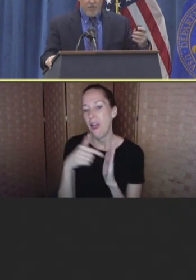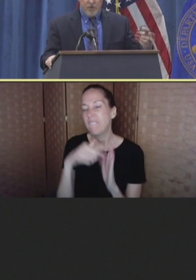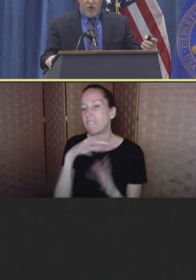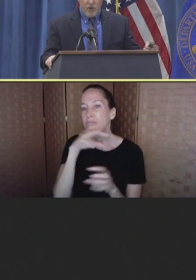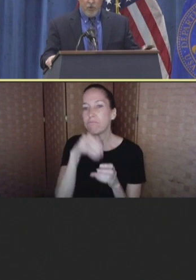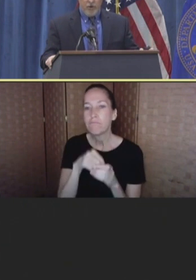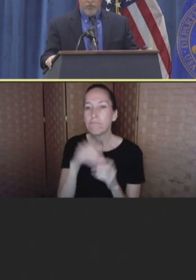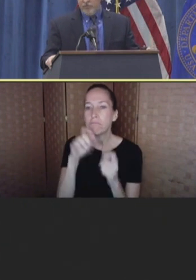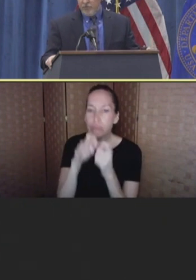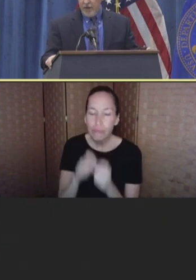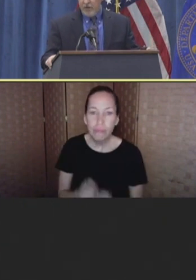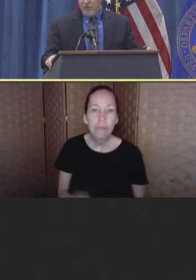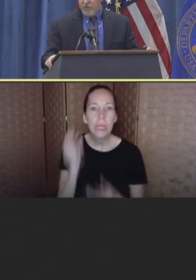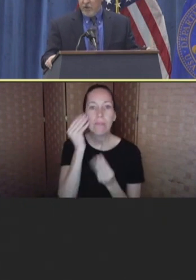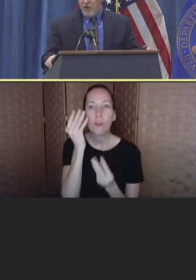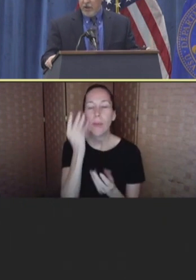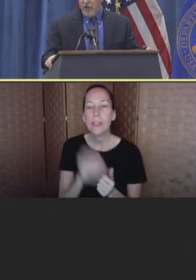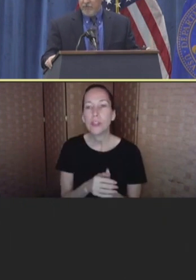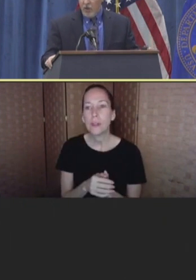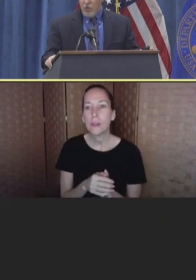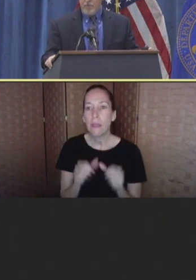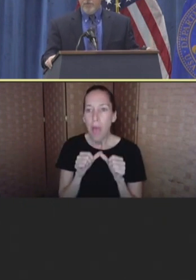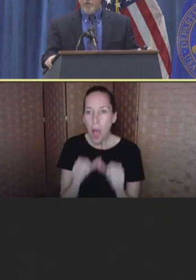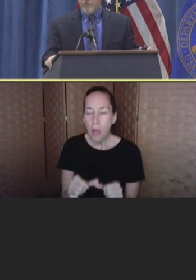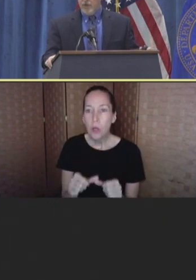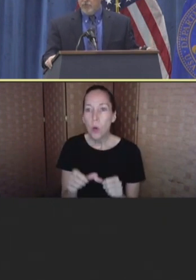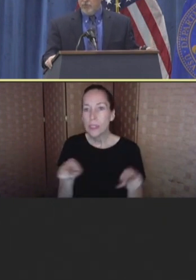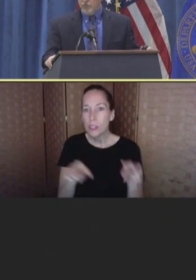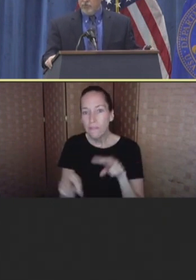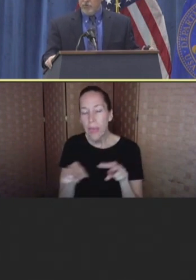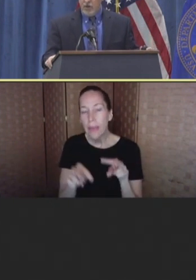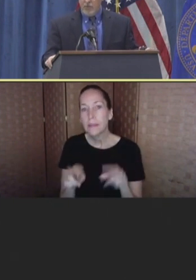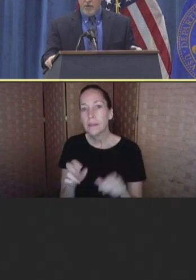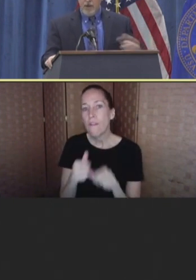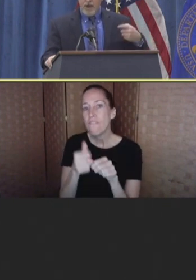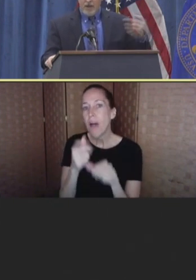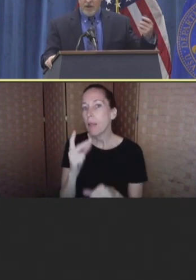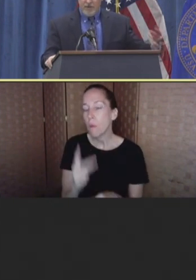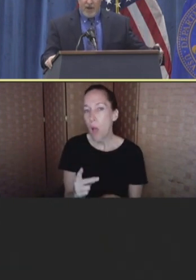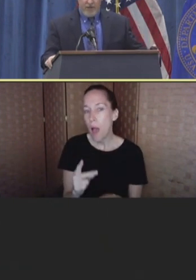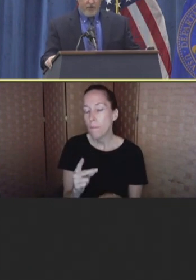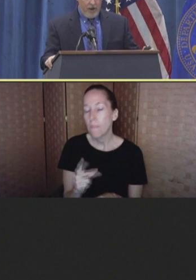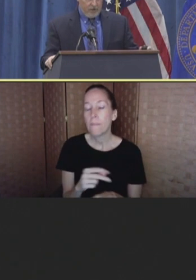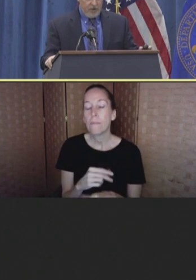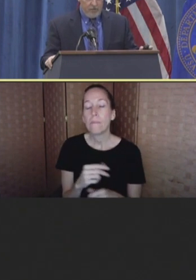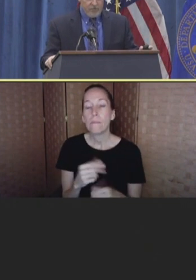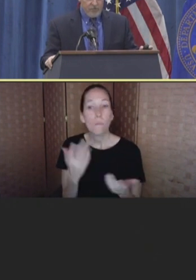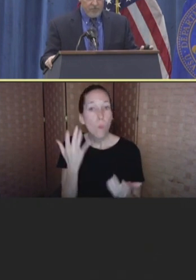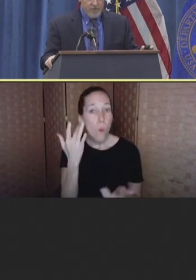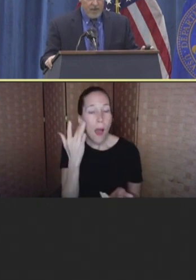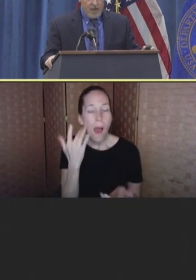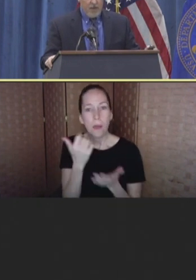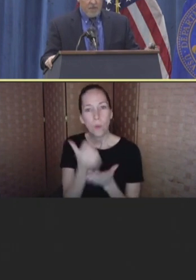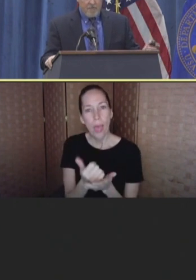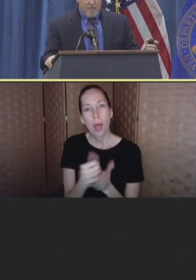but the ongoing surveillance and follow-up of these cases was to help identify their outcomes.